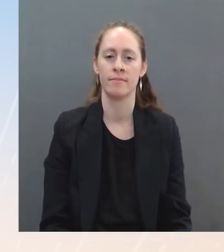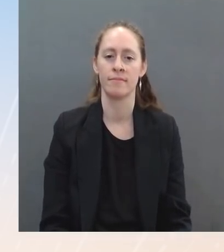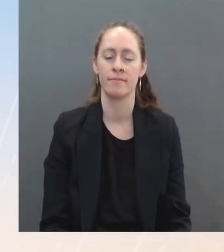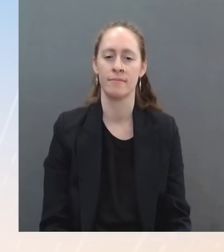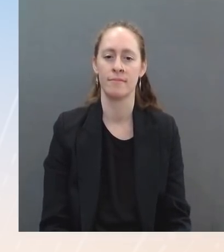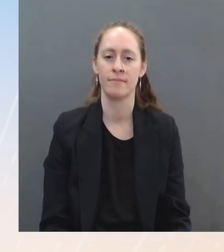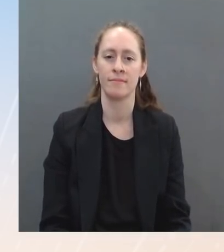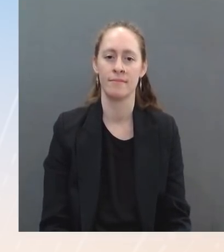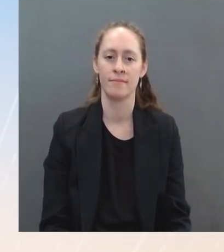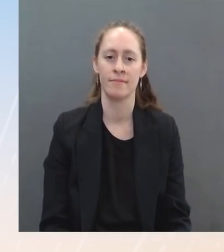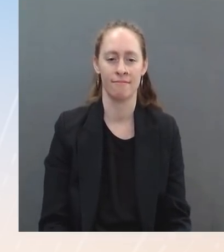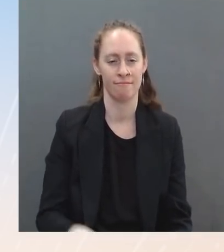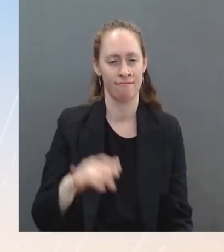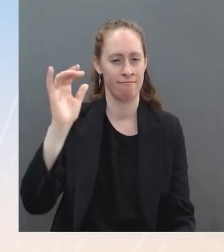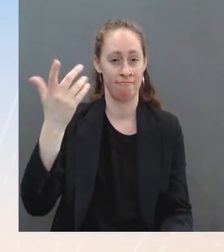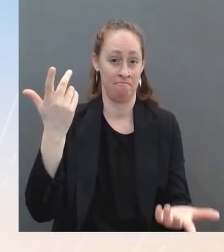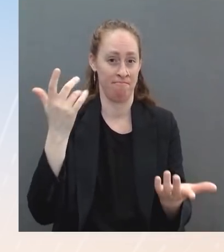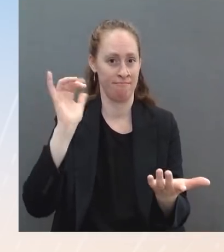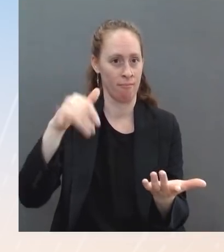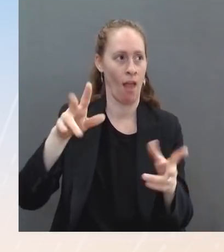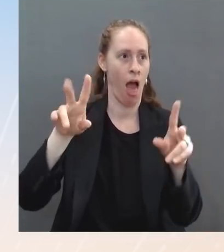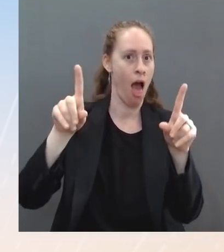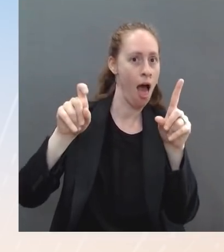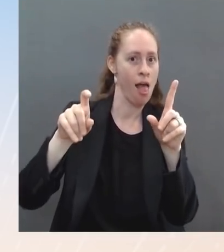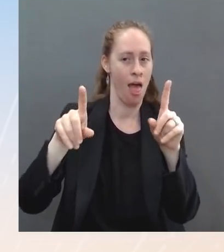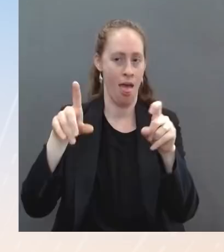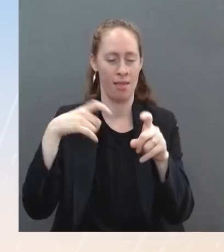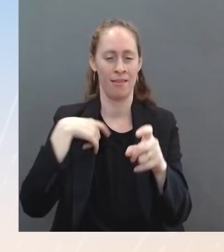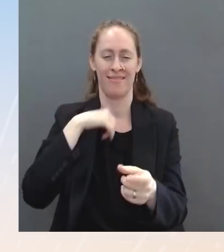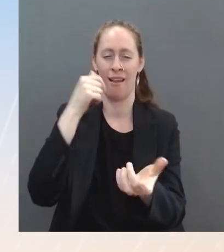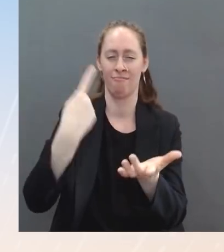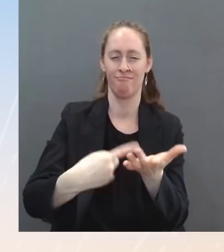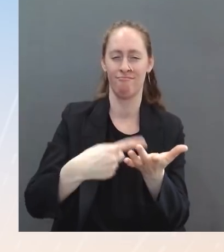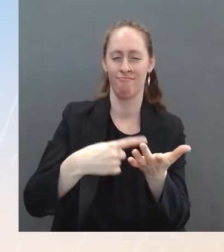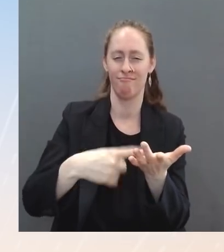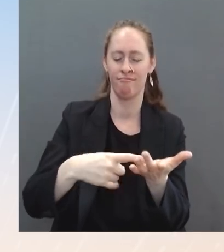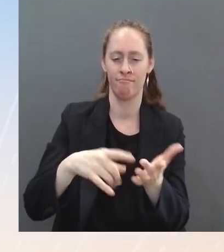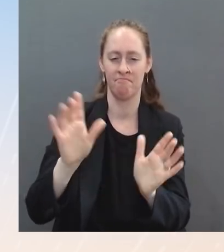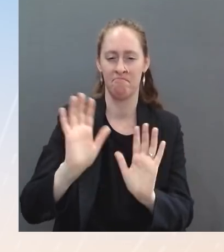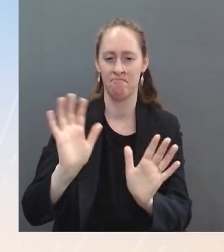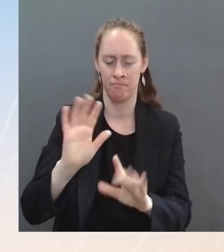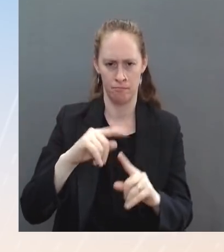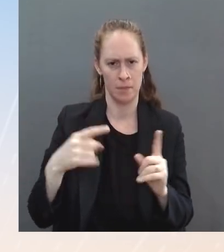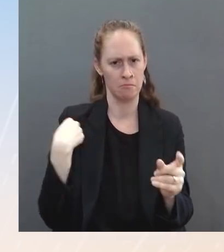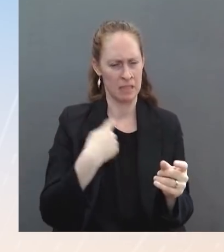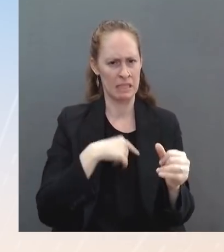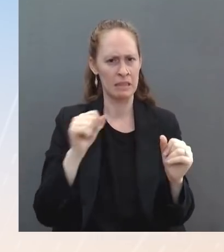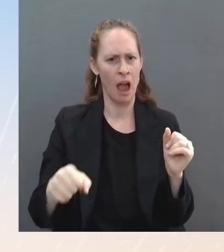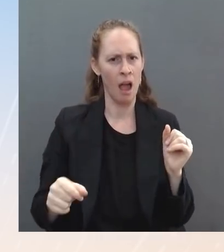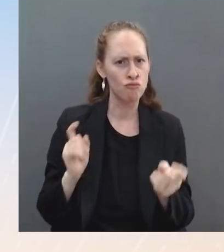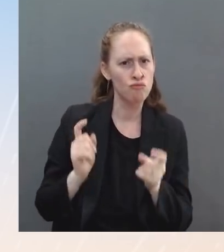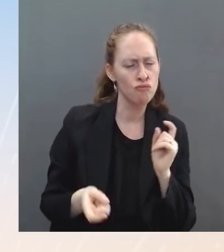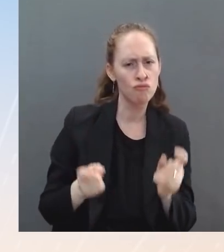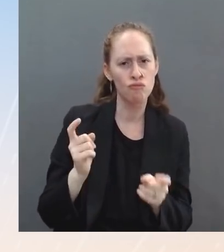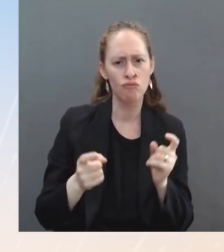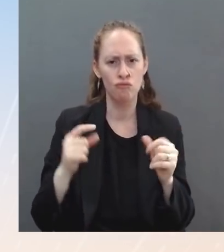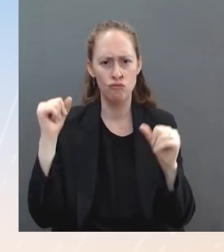we would always adjust our strategy to do what is most effective to bring prices down. What I would say about the long term, to your --